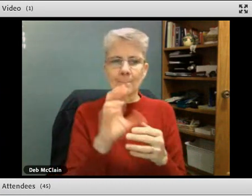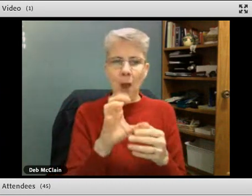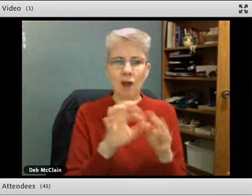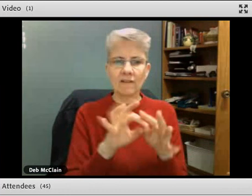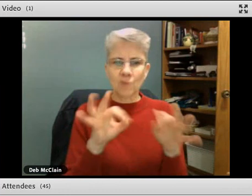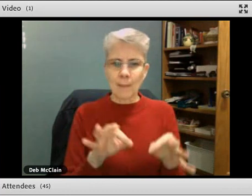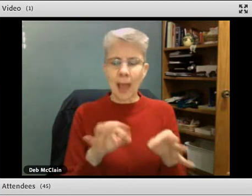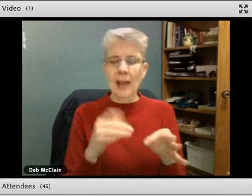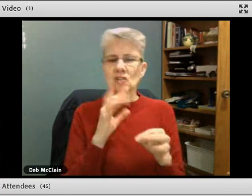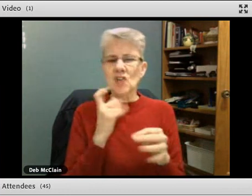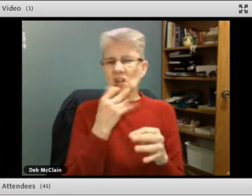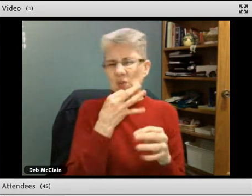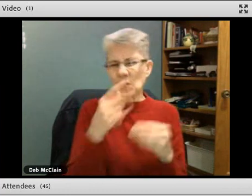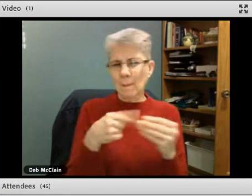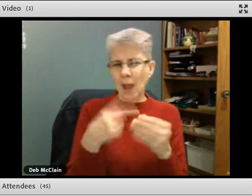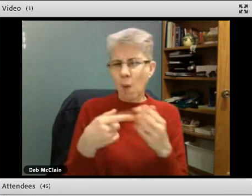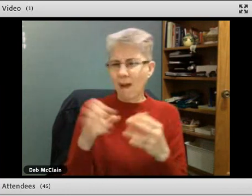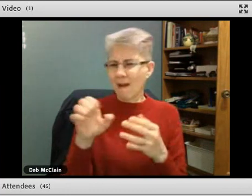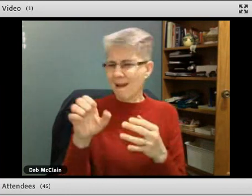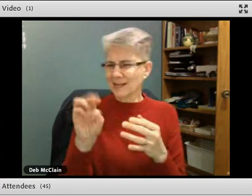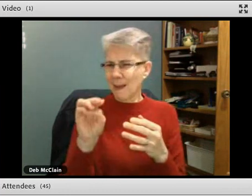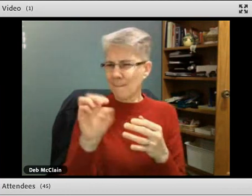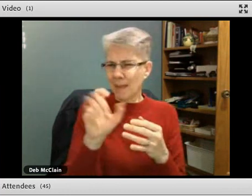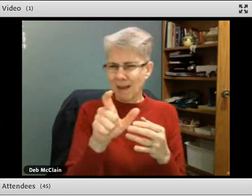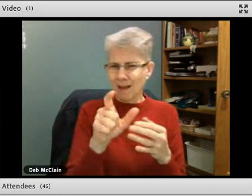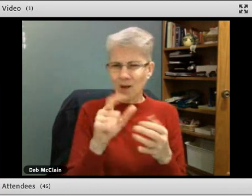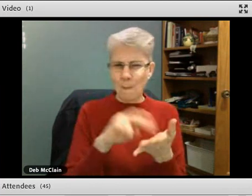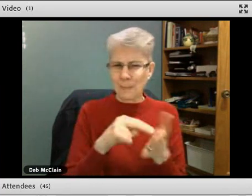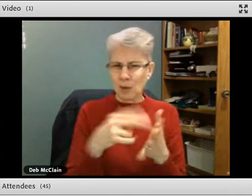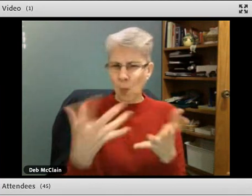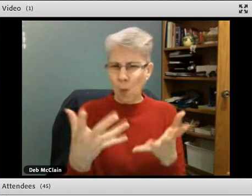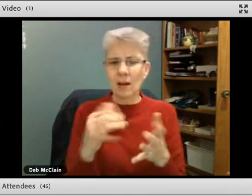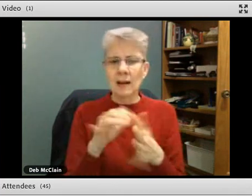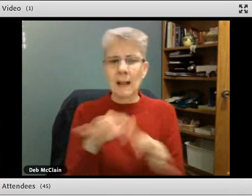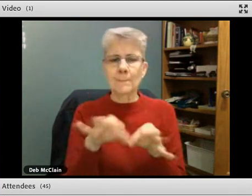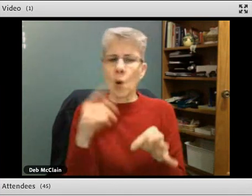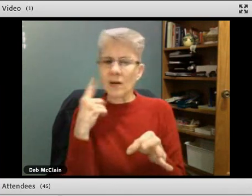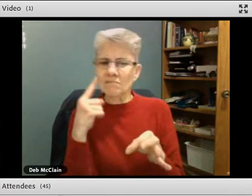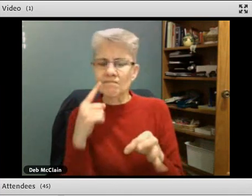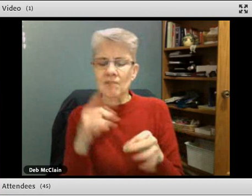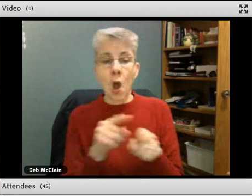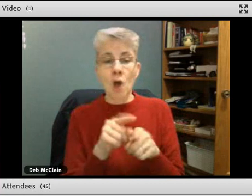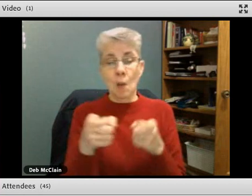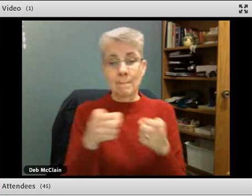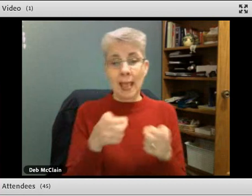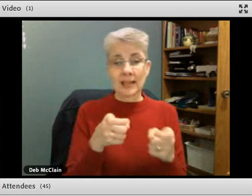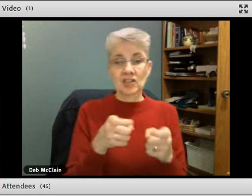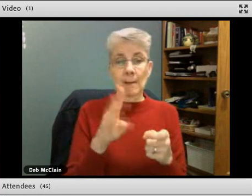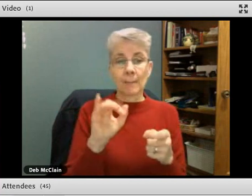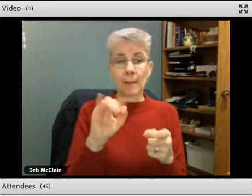about what XML is and why it's important, and they are also managing the bibliographic format initiative,